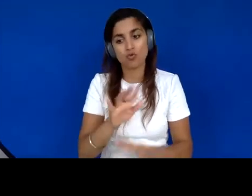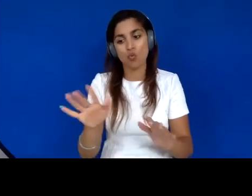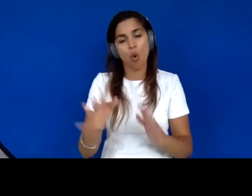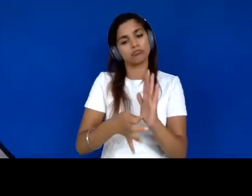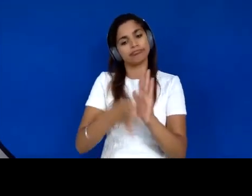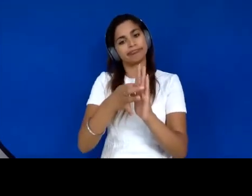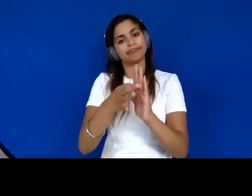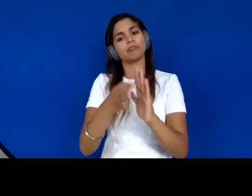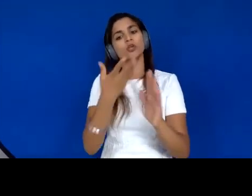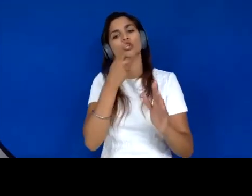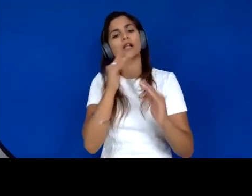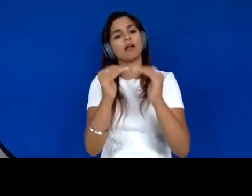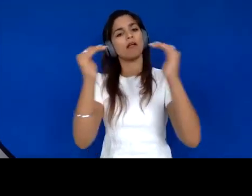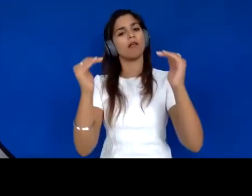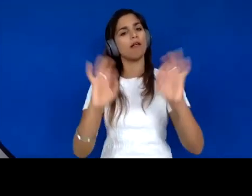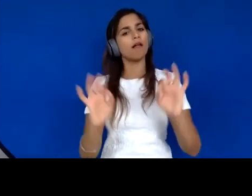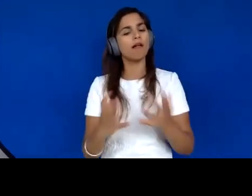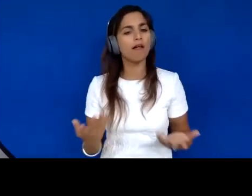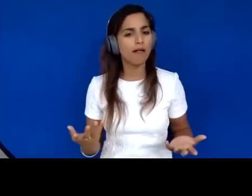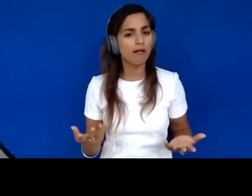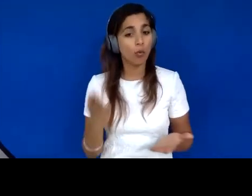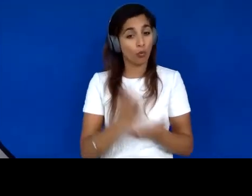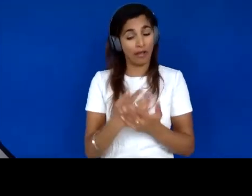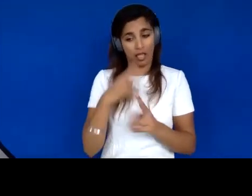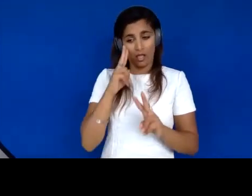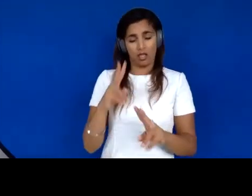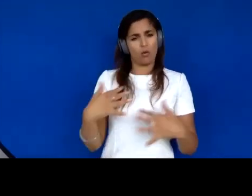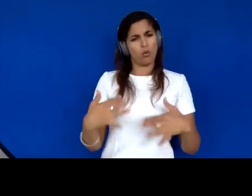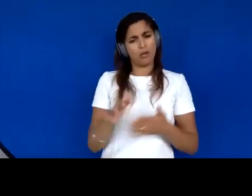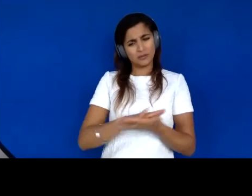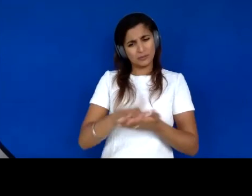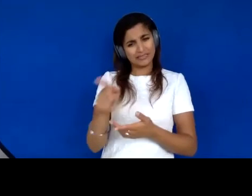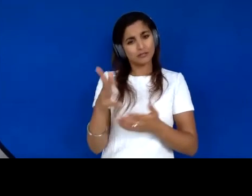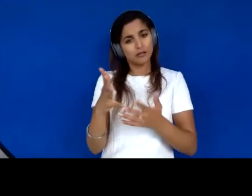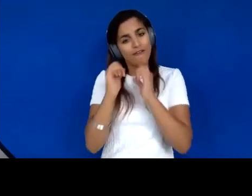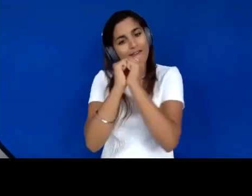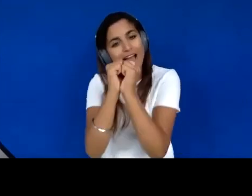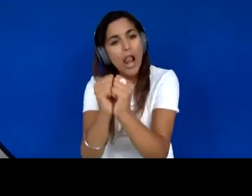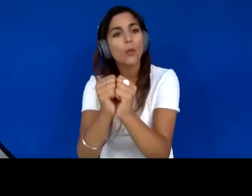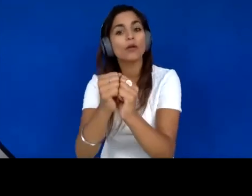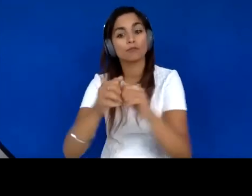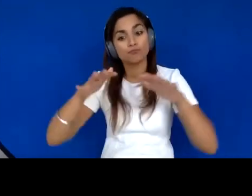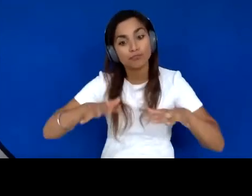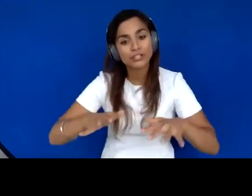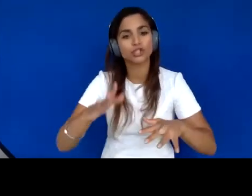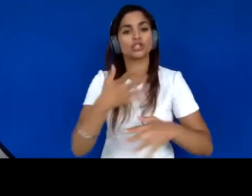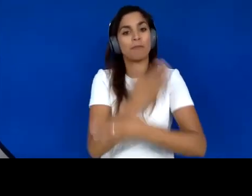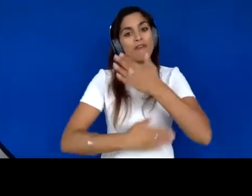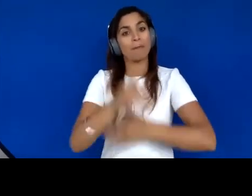the situation serves some massive living to mind british female Paralympians and their sporting achievements as well as denigrating their value in terms of